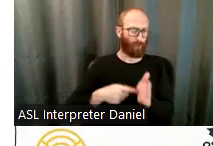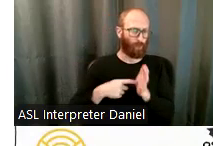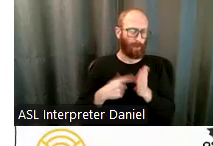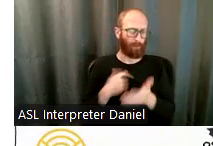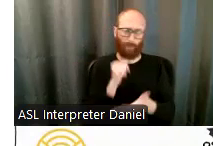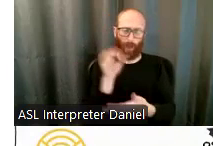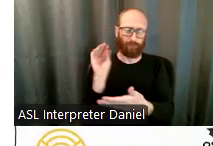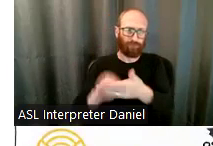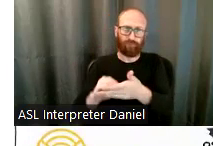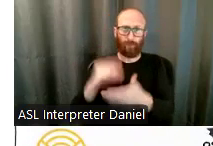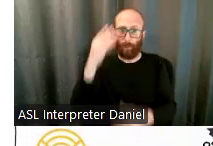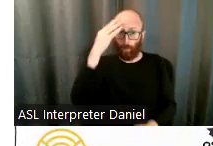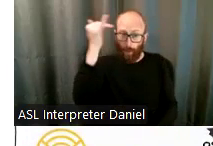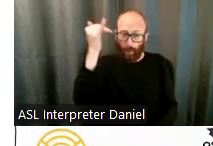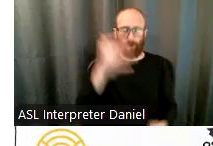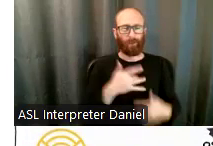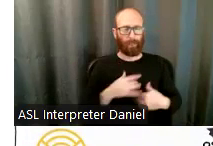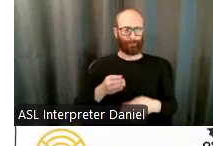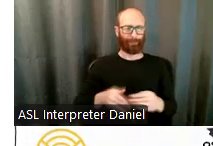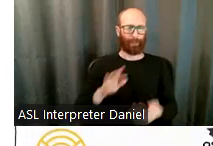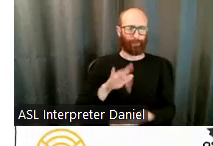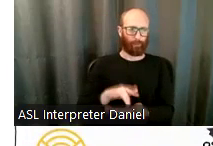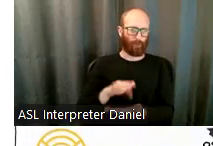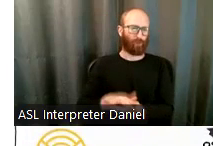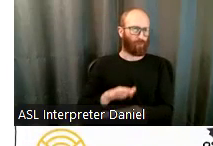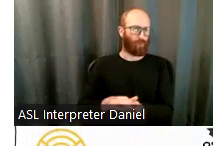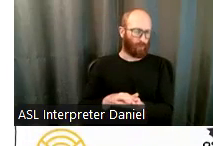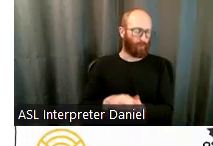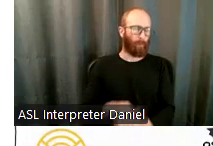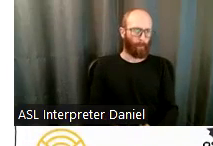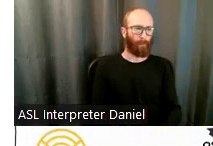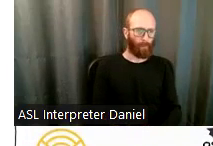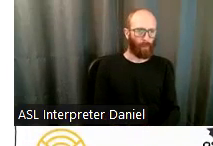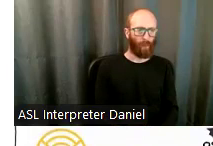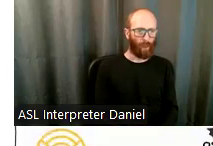generally completed in middle school for Washington students, but those